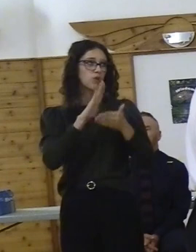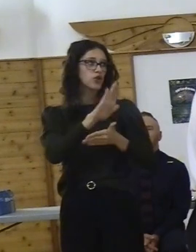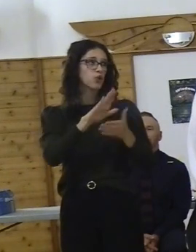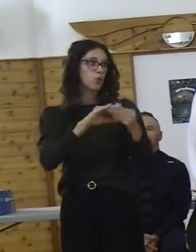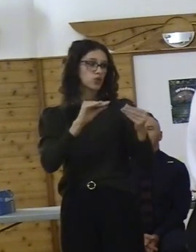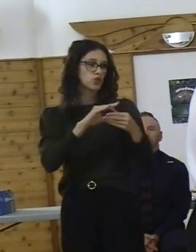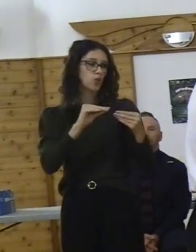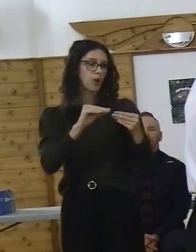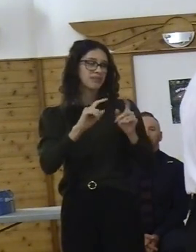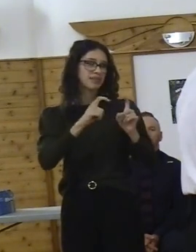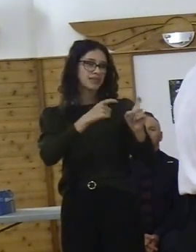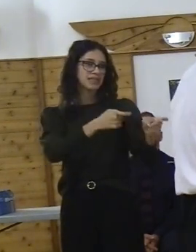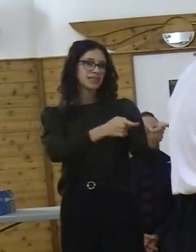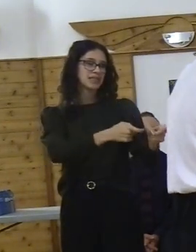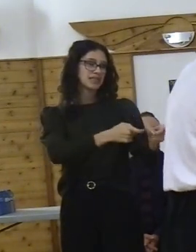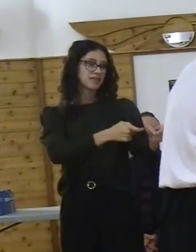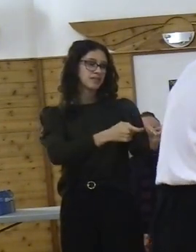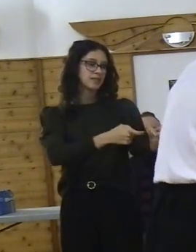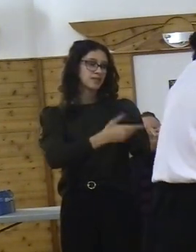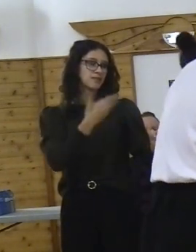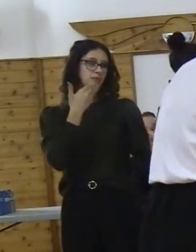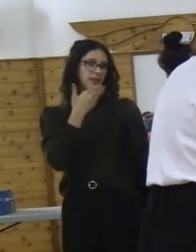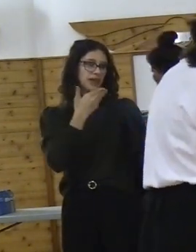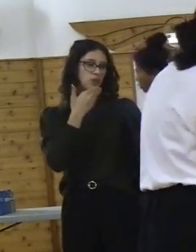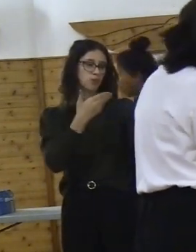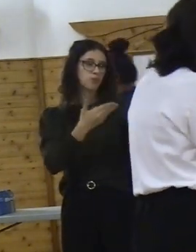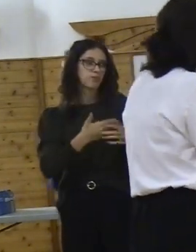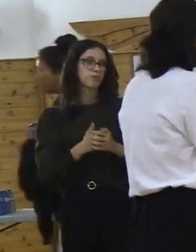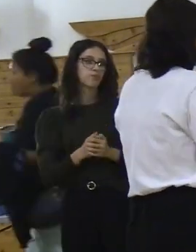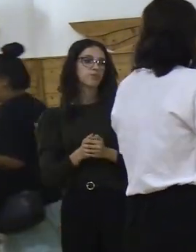So many rights.